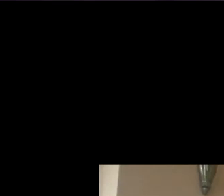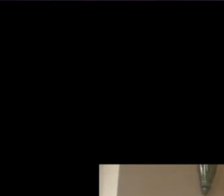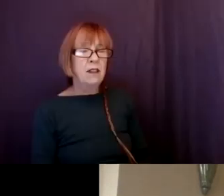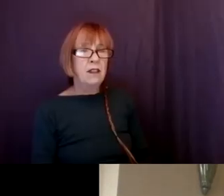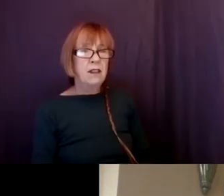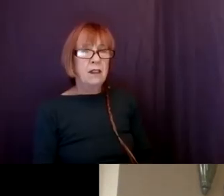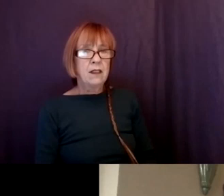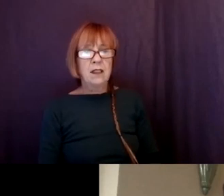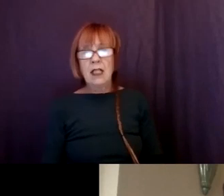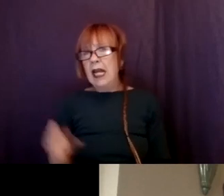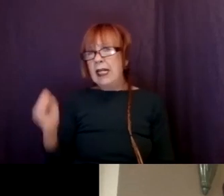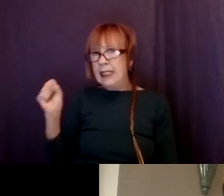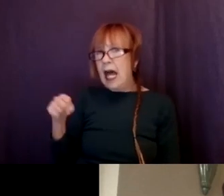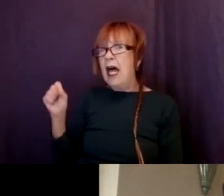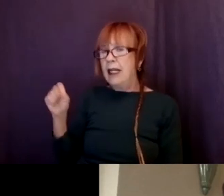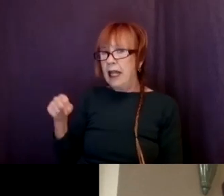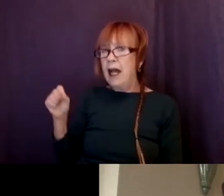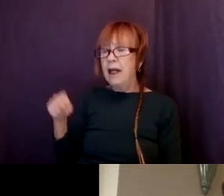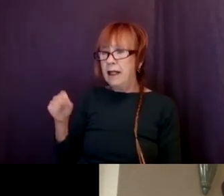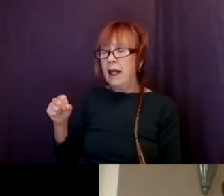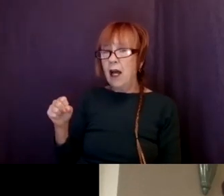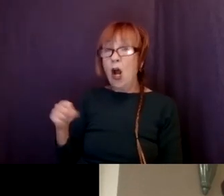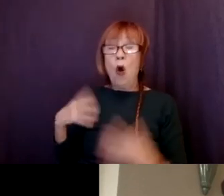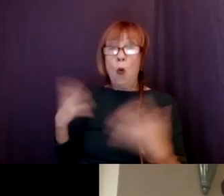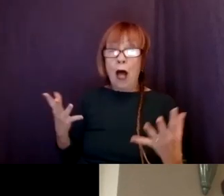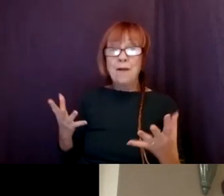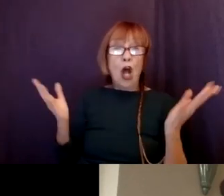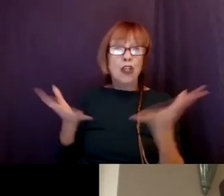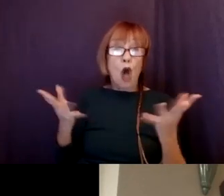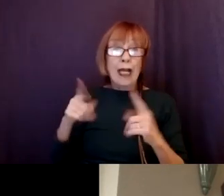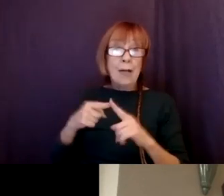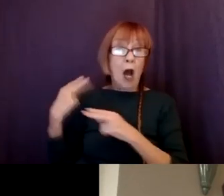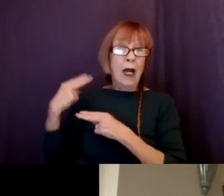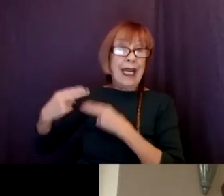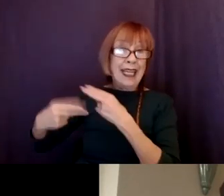DAVID - Yeah. Well talking about history, you are making